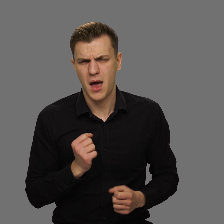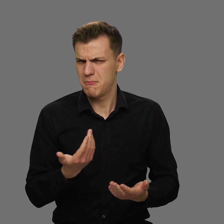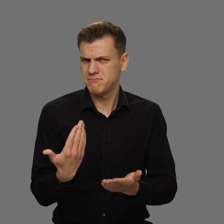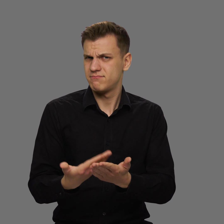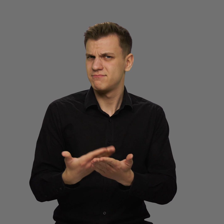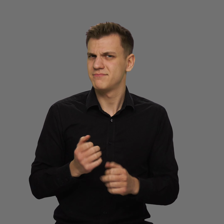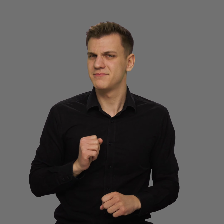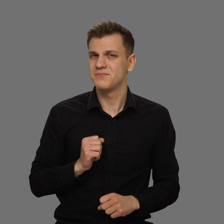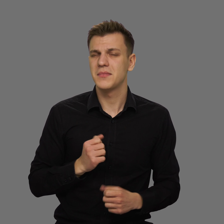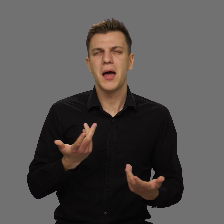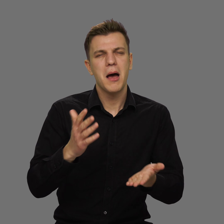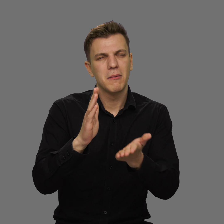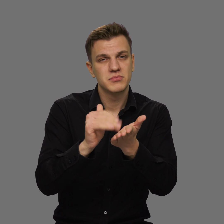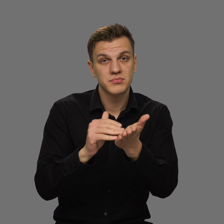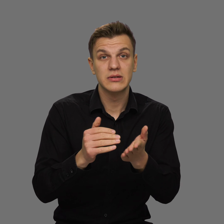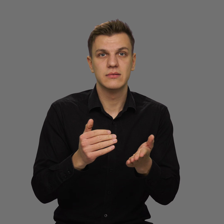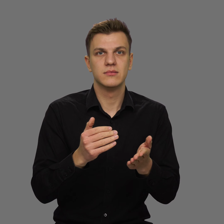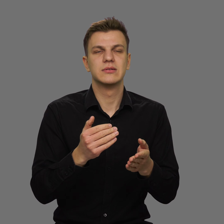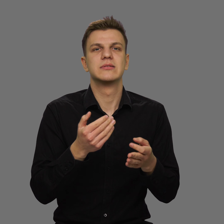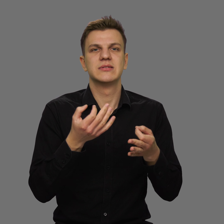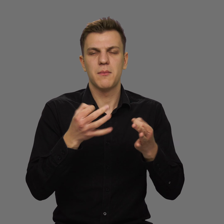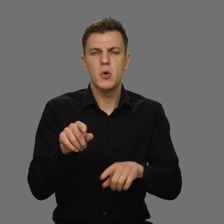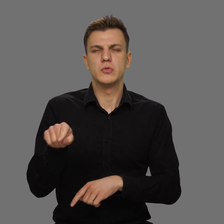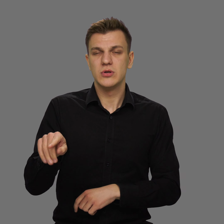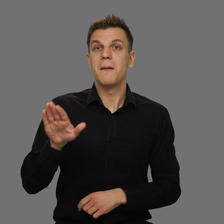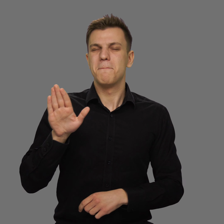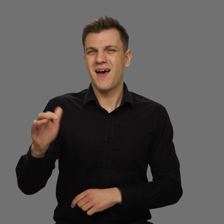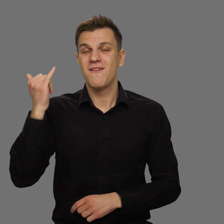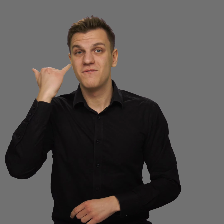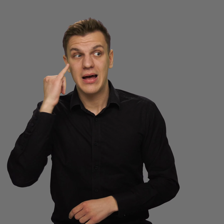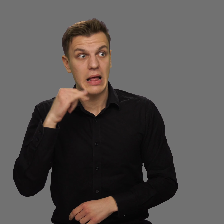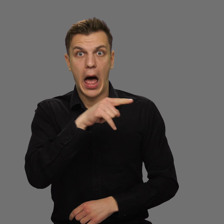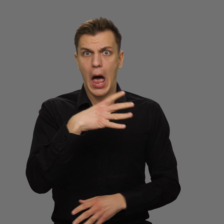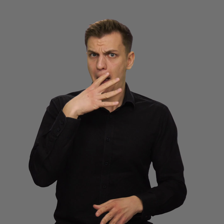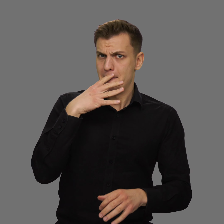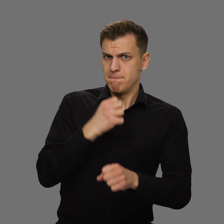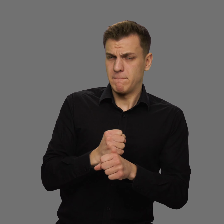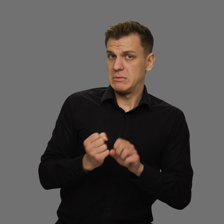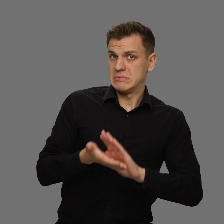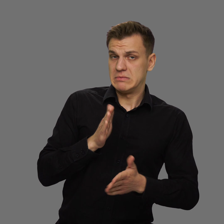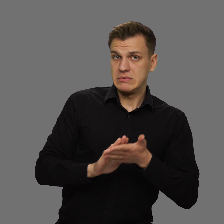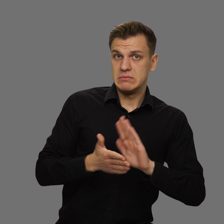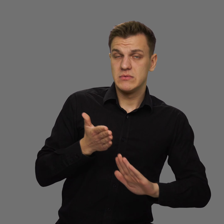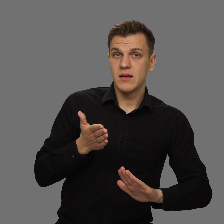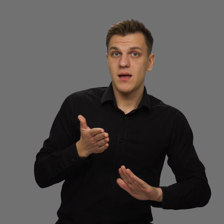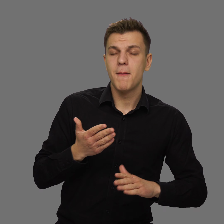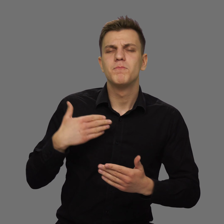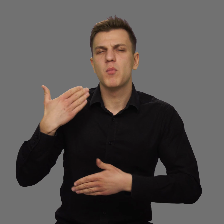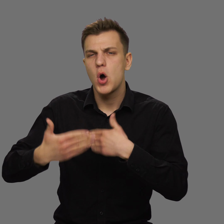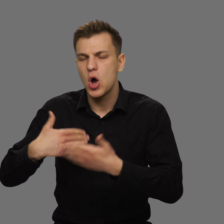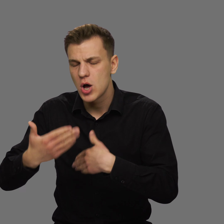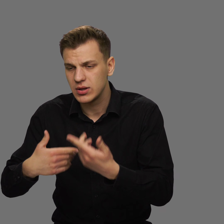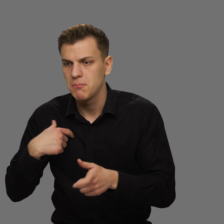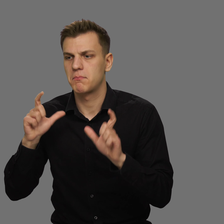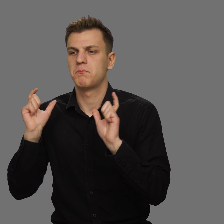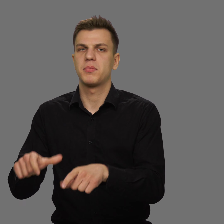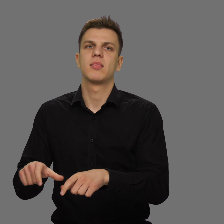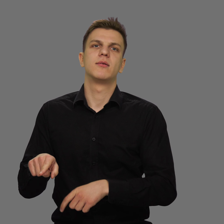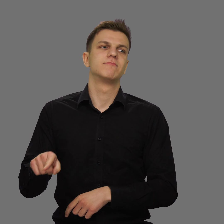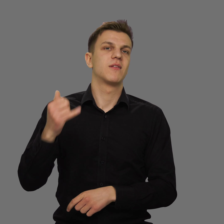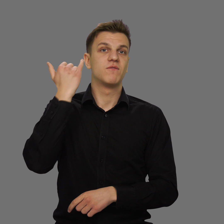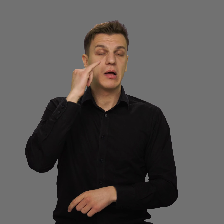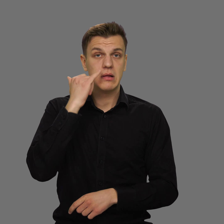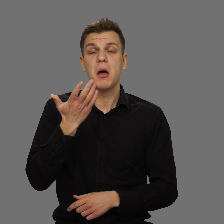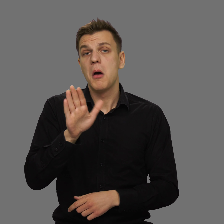because if the vehicle had specifically hidden defects -